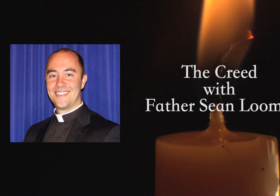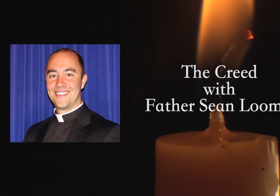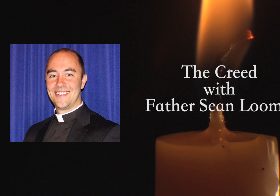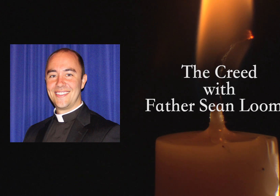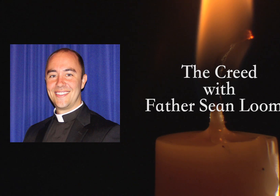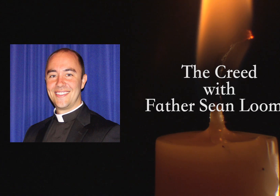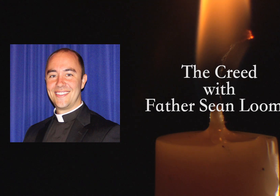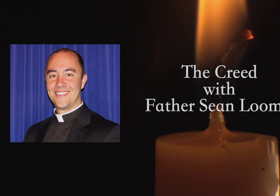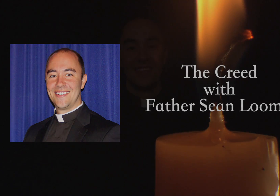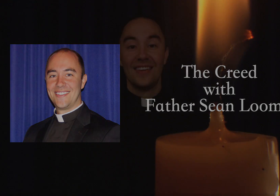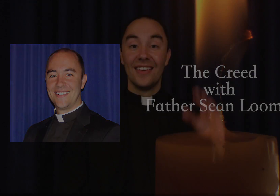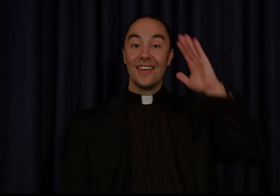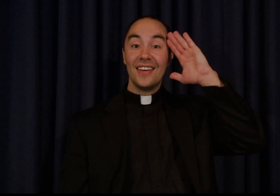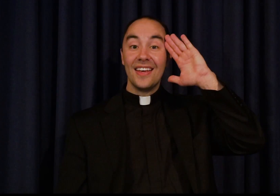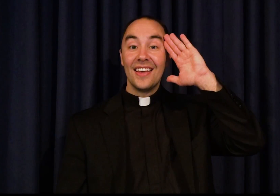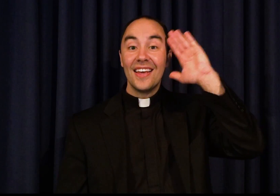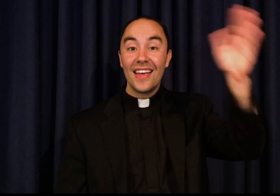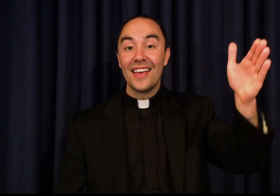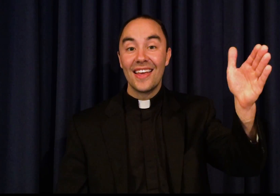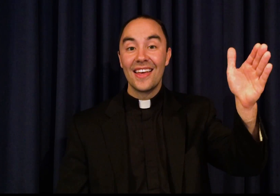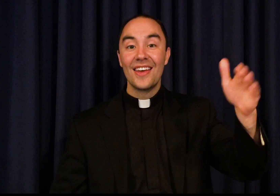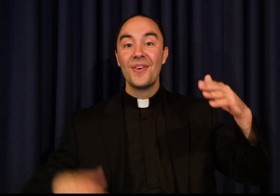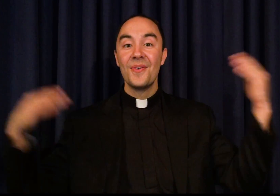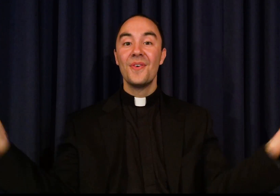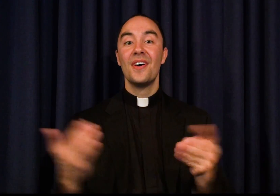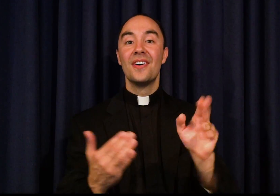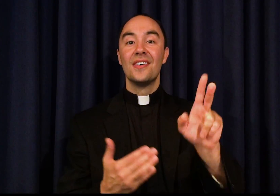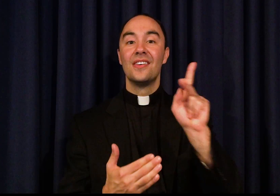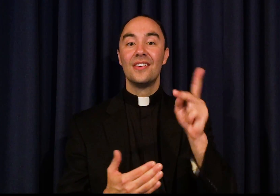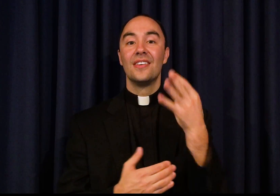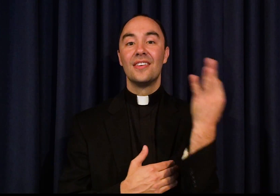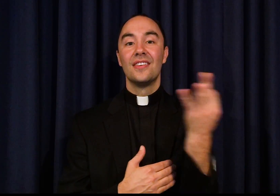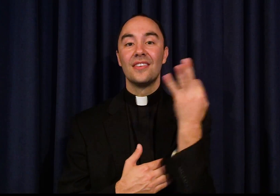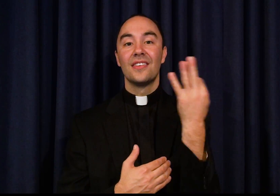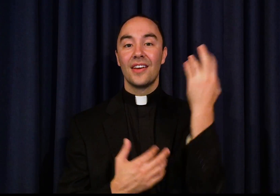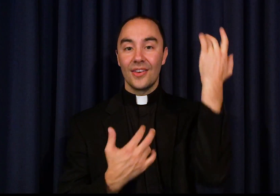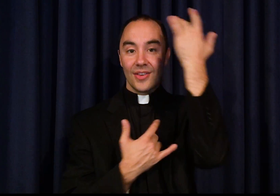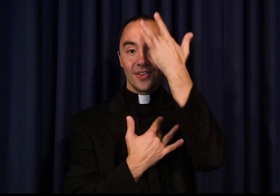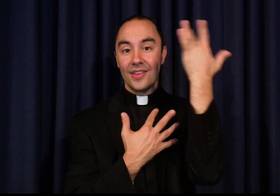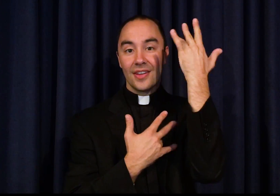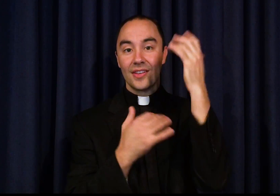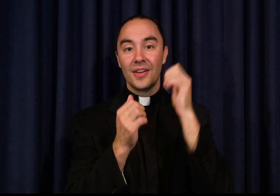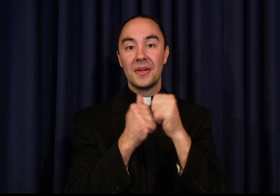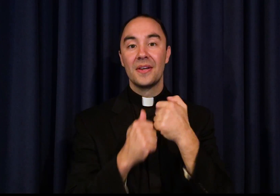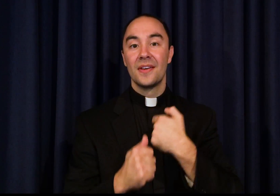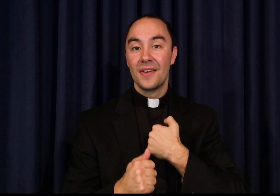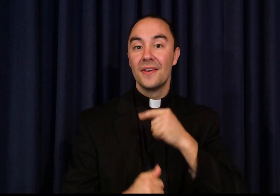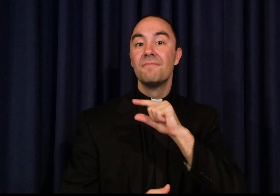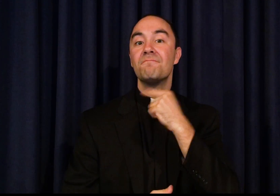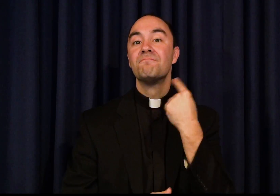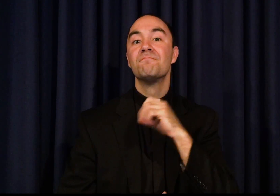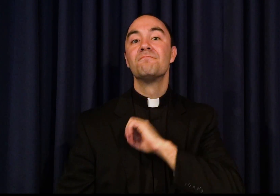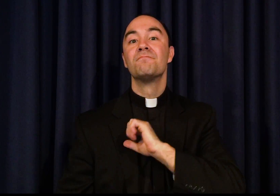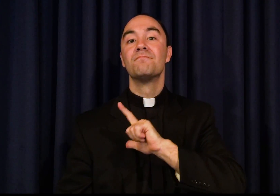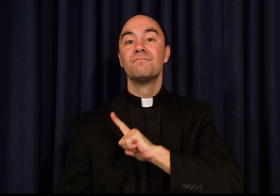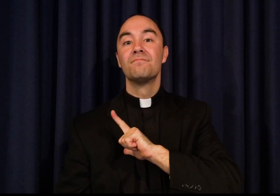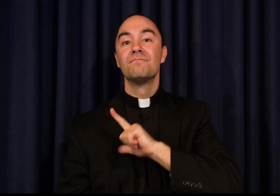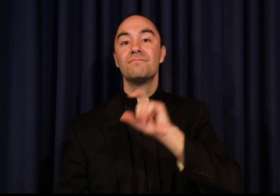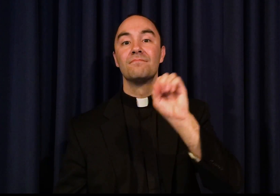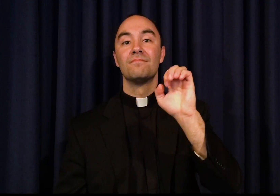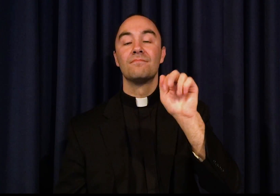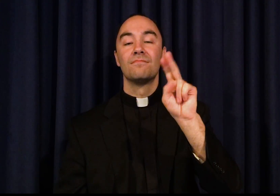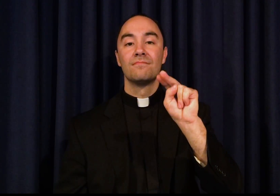Hey welcome back to Friday reflections